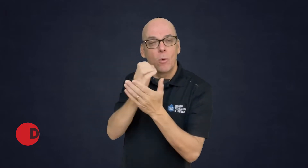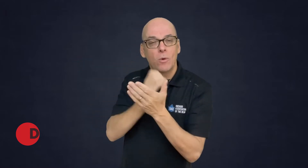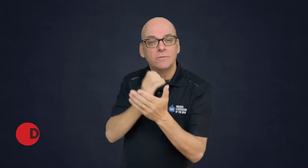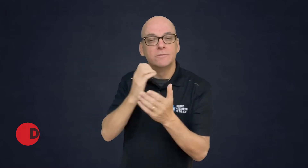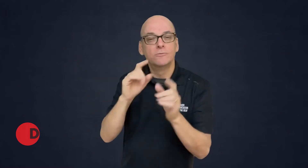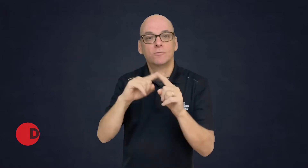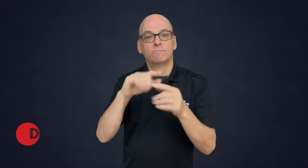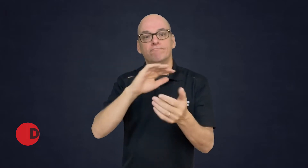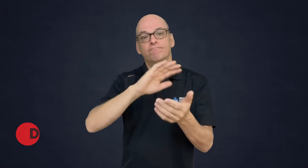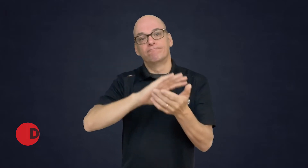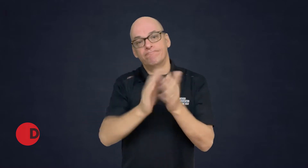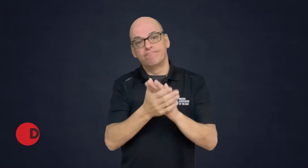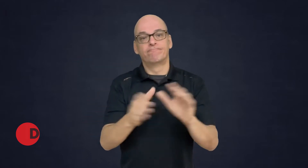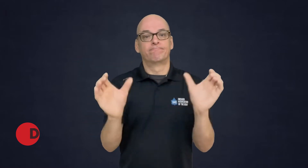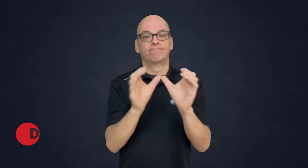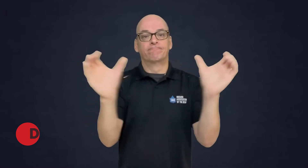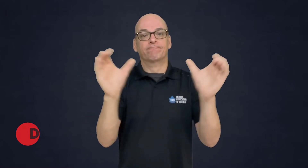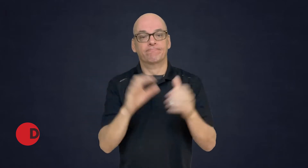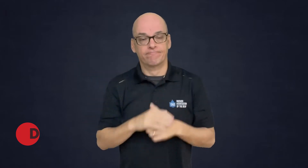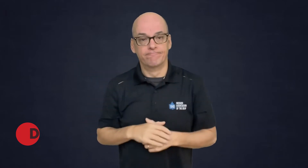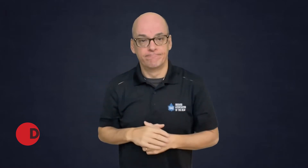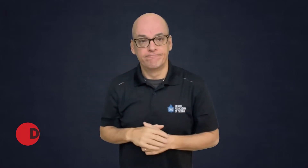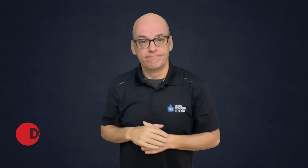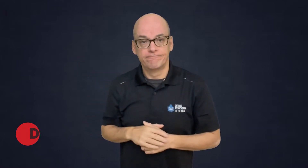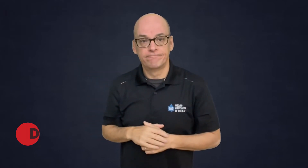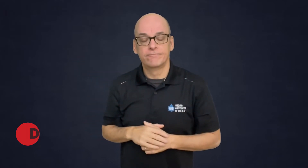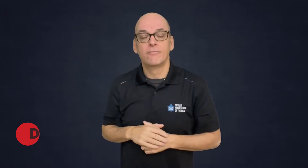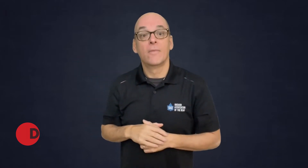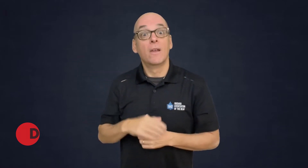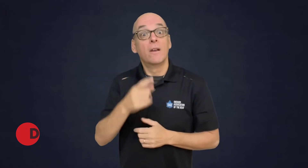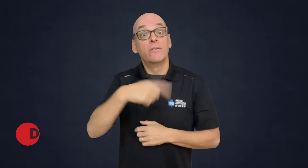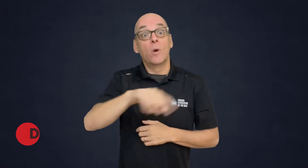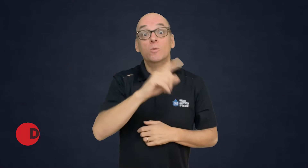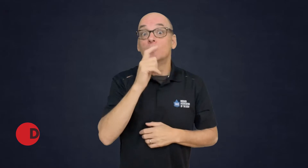their courses to become certified.